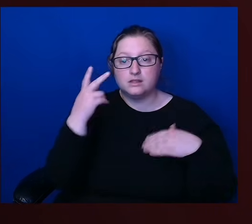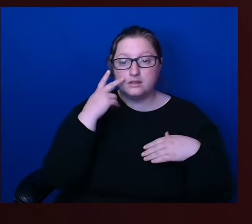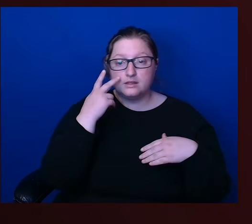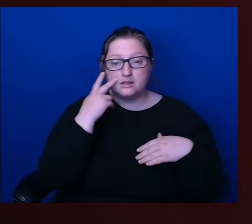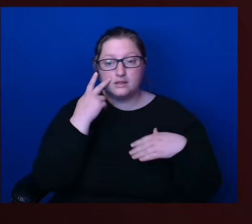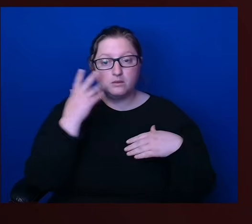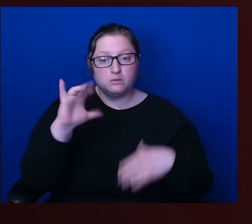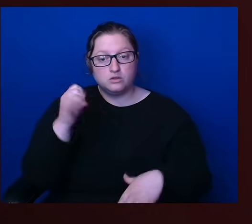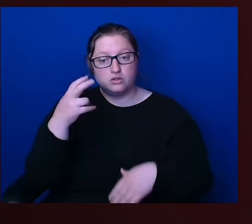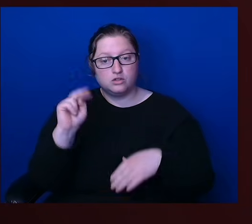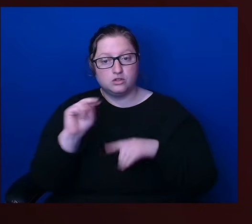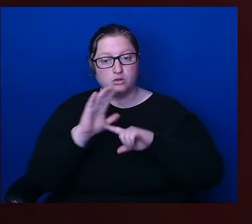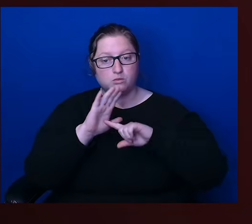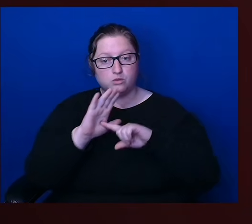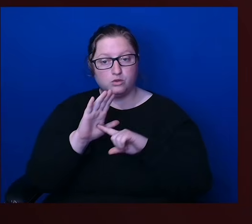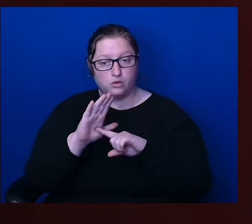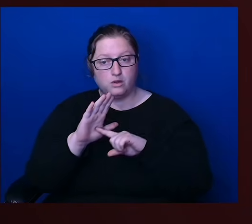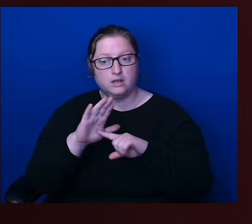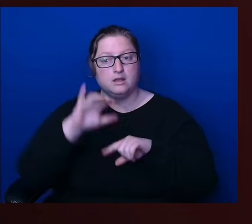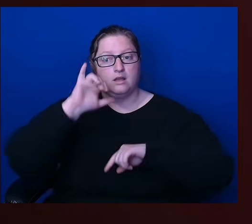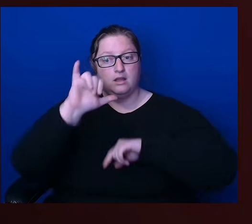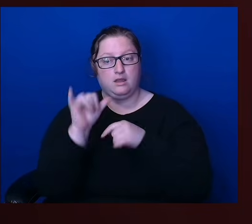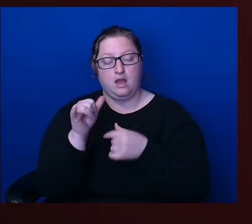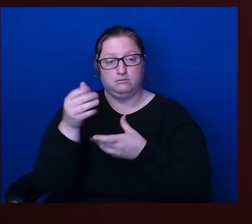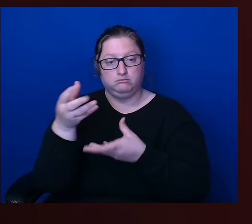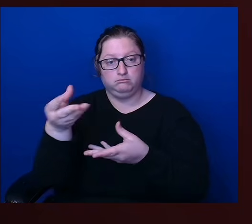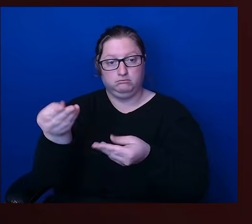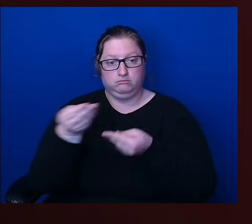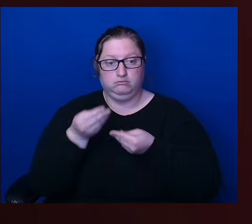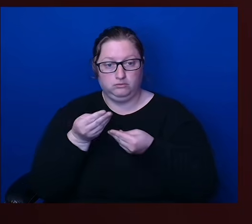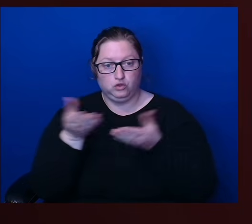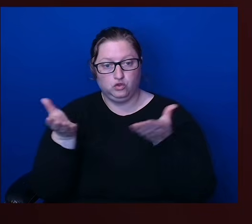which was the ingestion service. So, we have one of these here so we can ingest